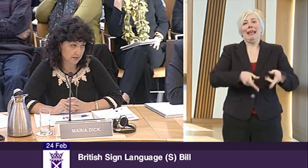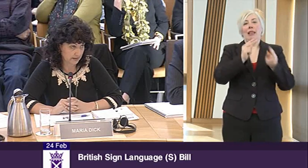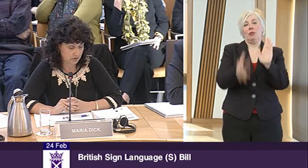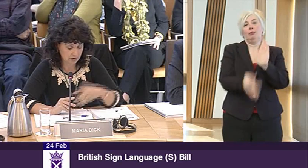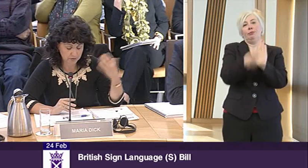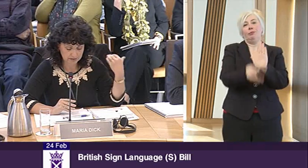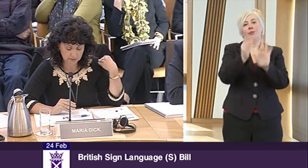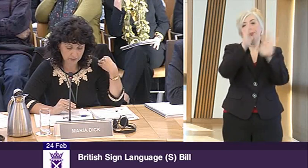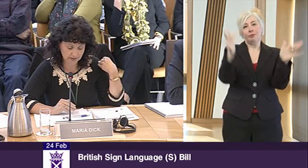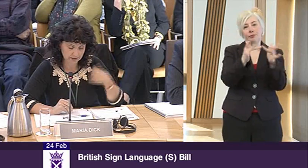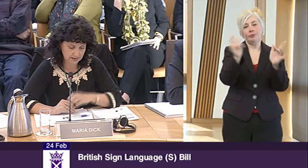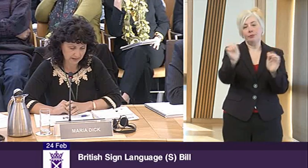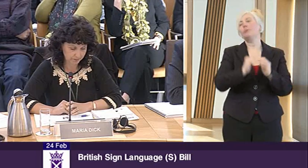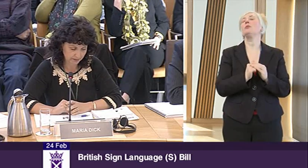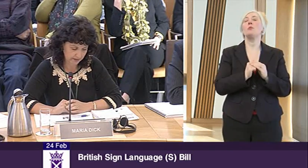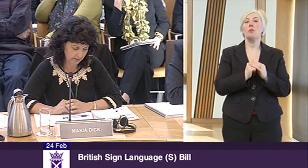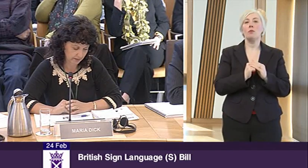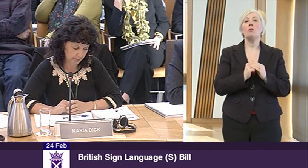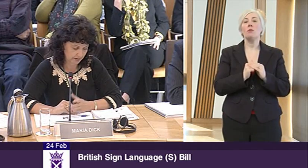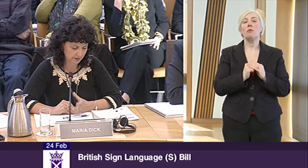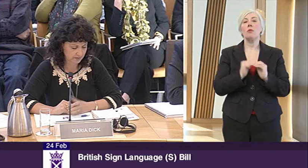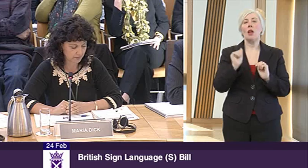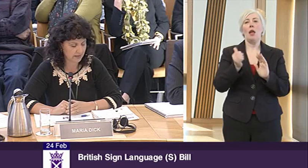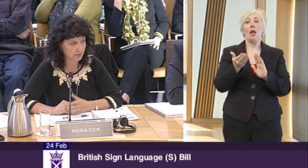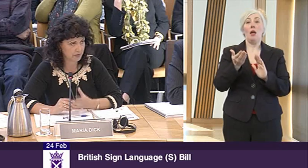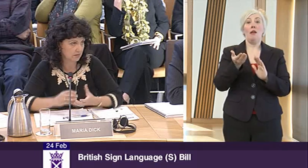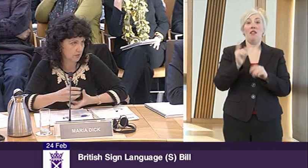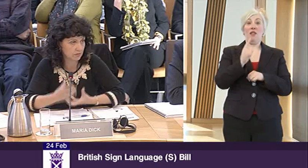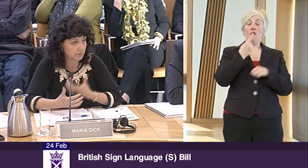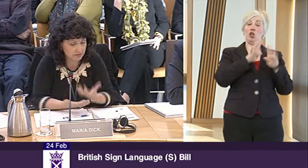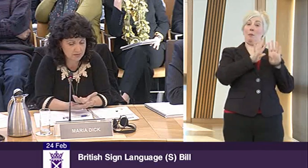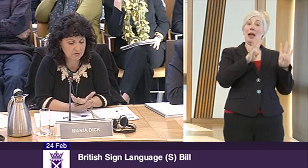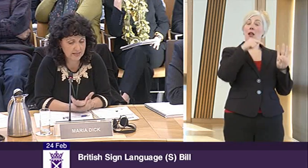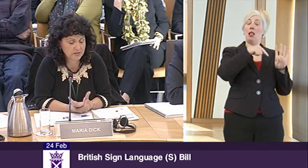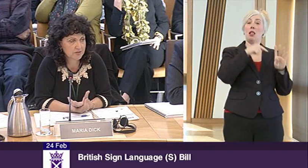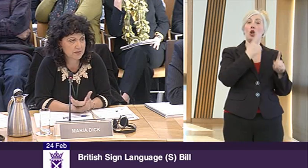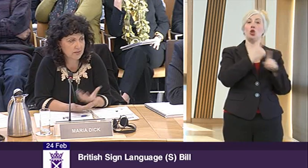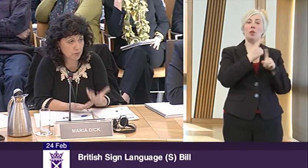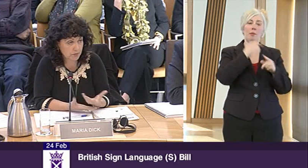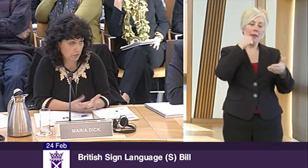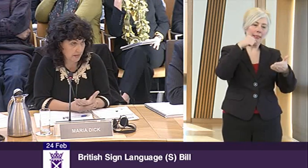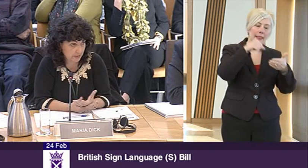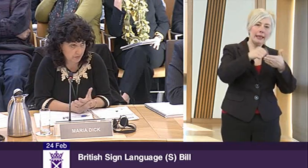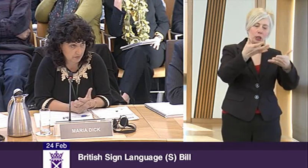We also offer translation slots. I know that the previous panel talked about not being